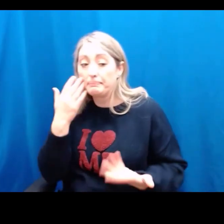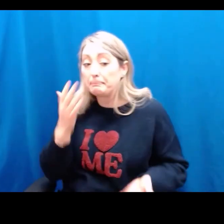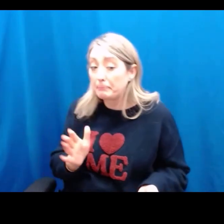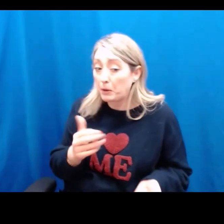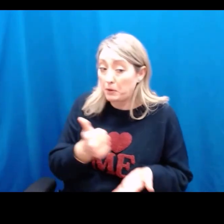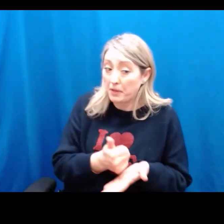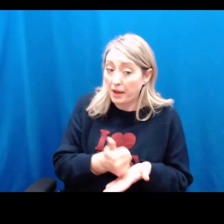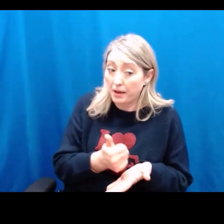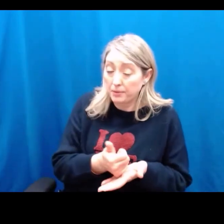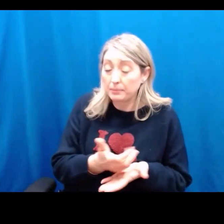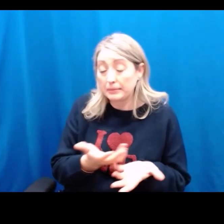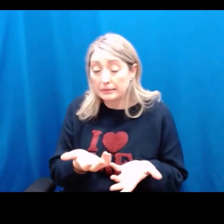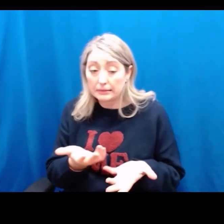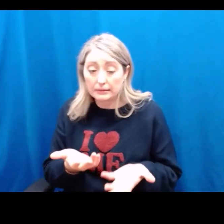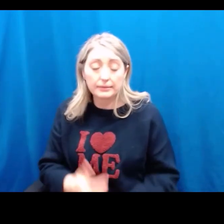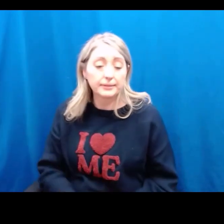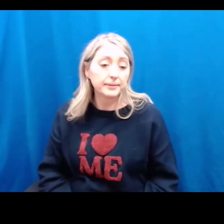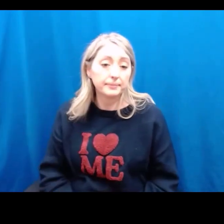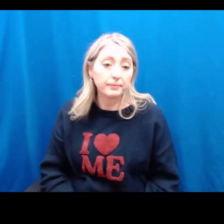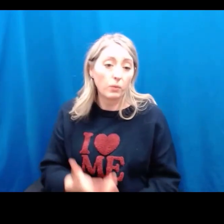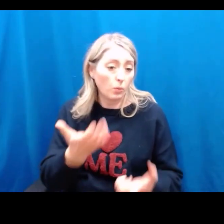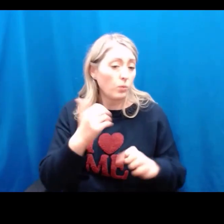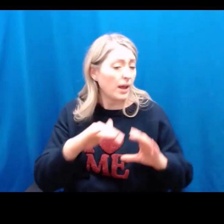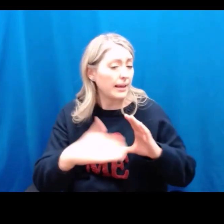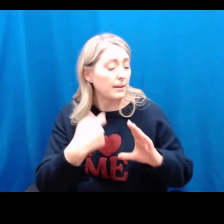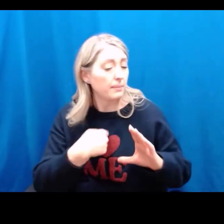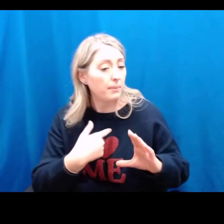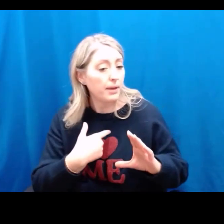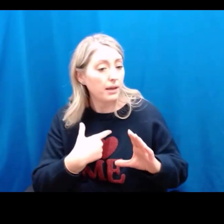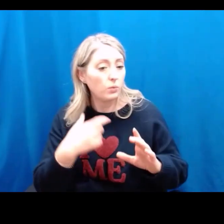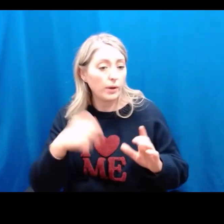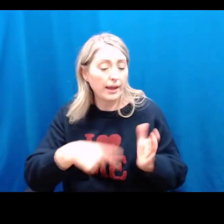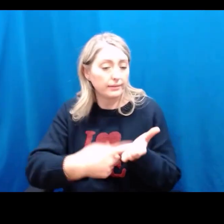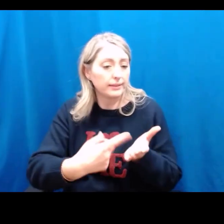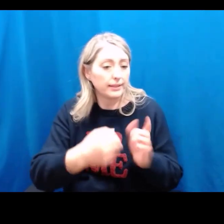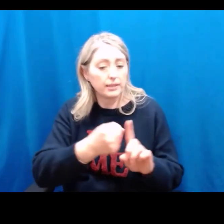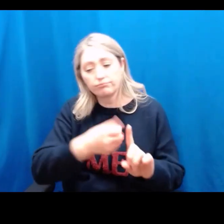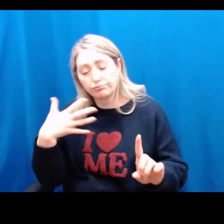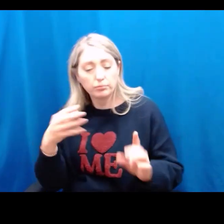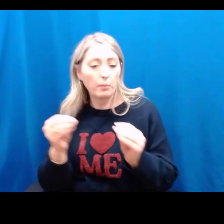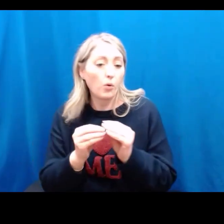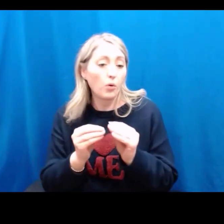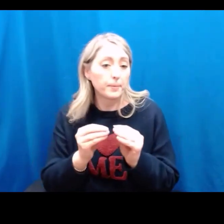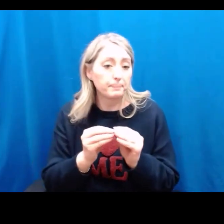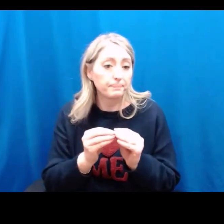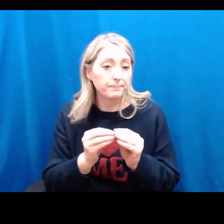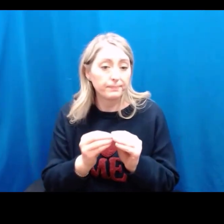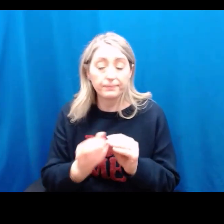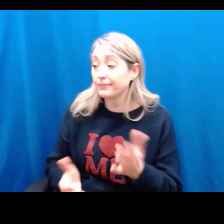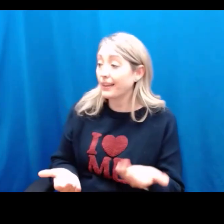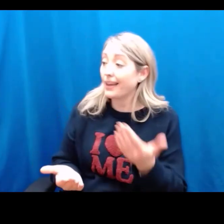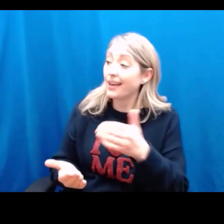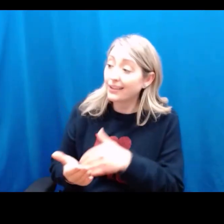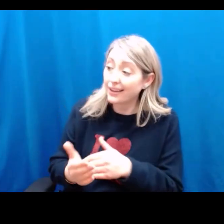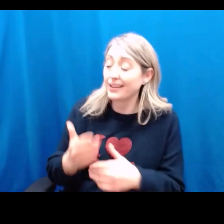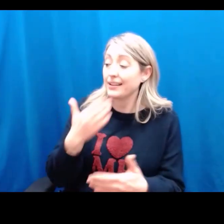chat further if you want to email again. Tori Kunz: Thank you, Gwendolyn, for the question. If anybody